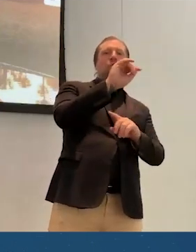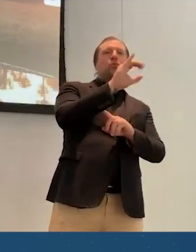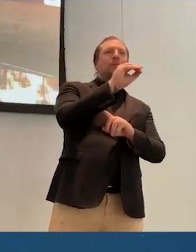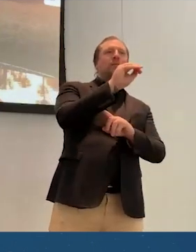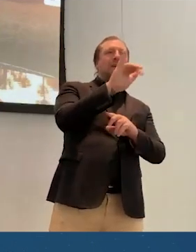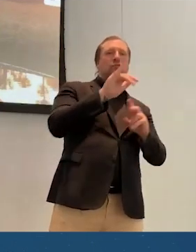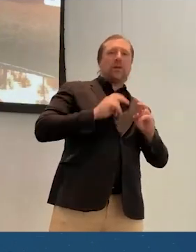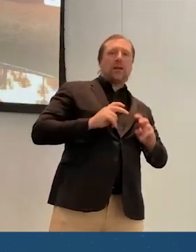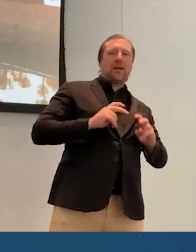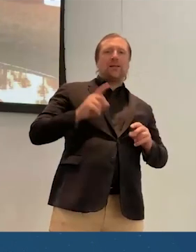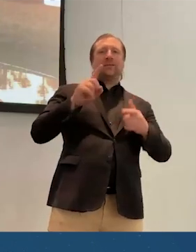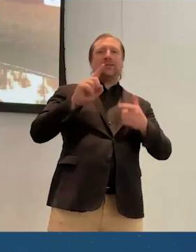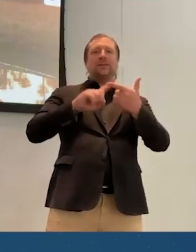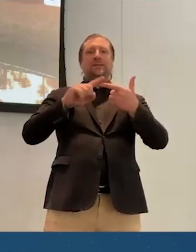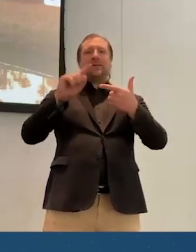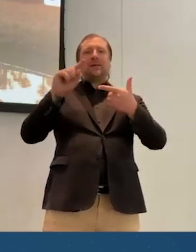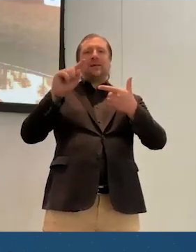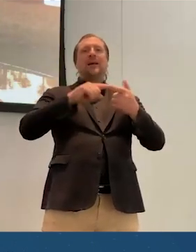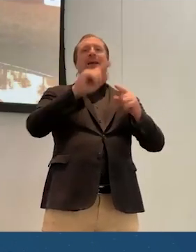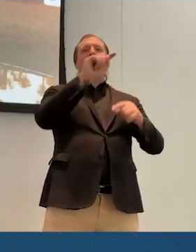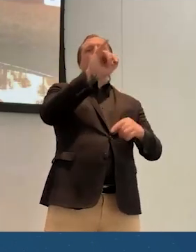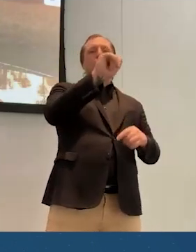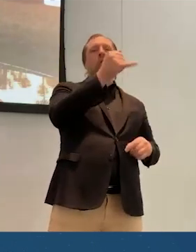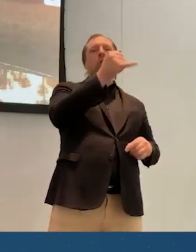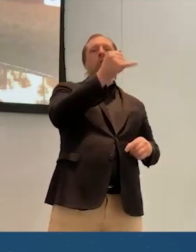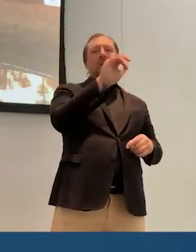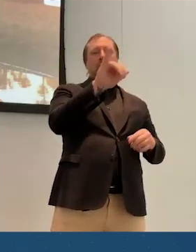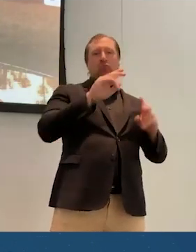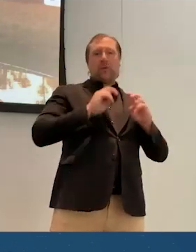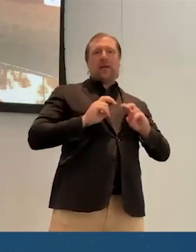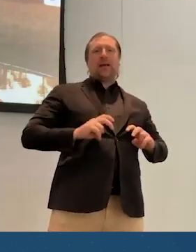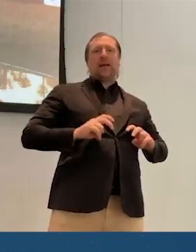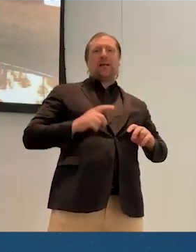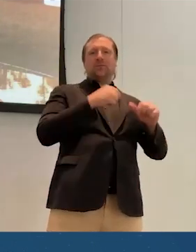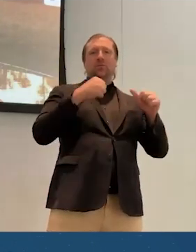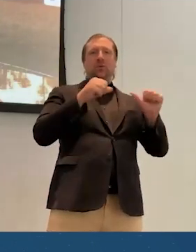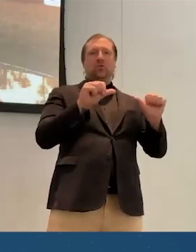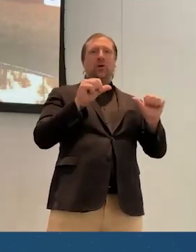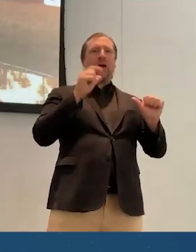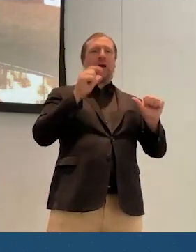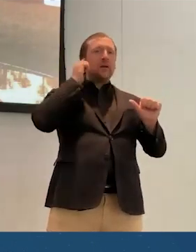In the trajectory analysis, we tried the virtual class.